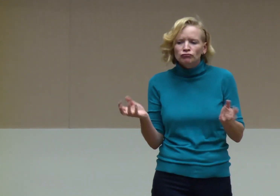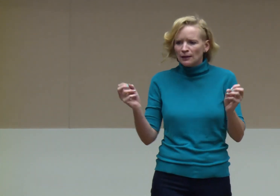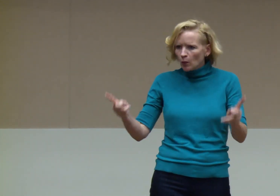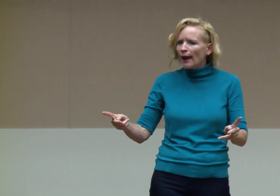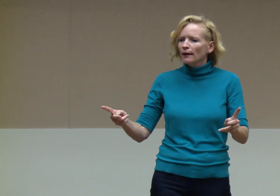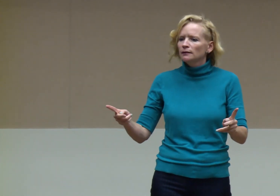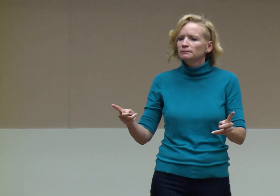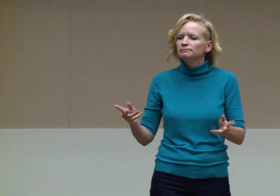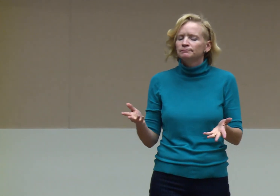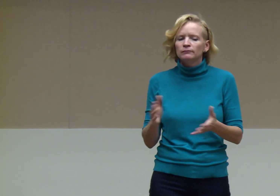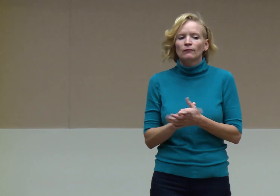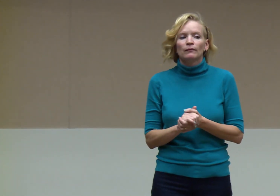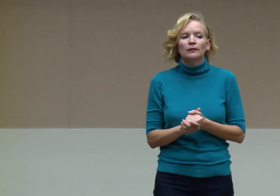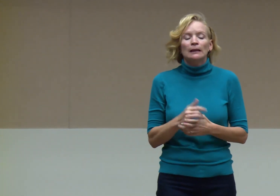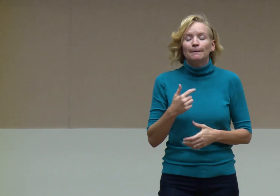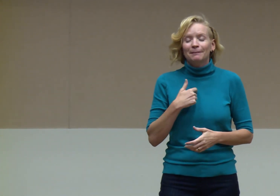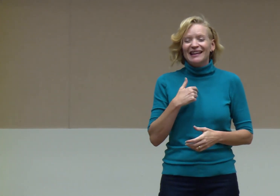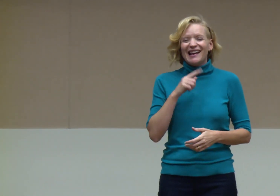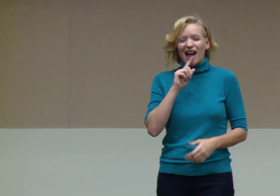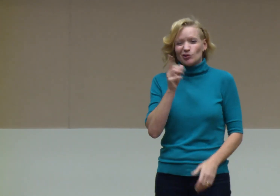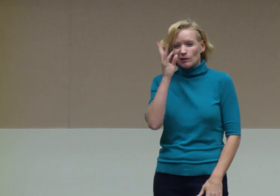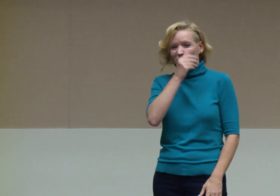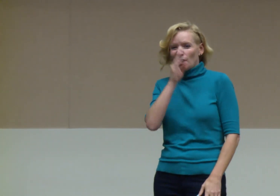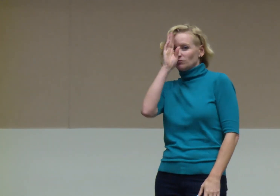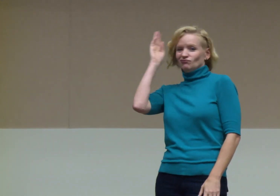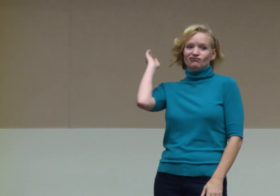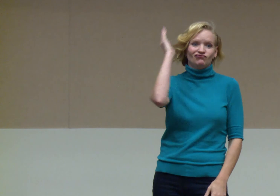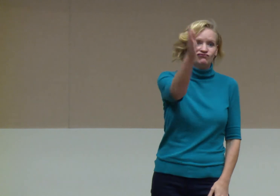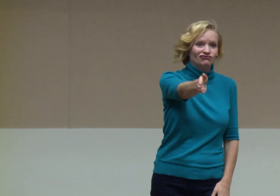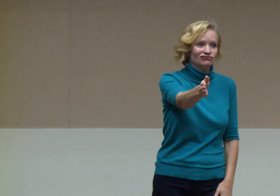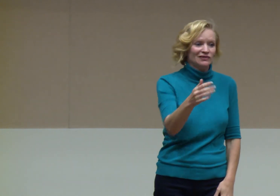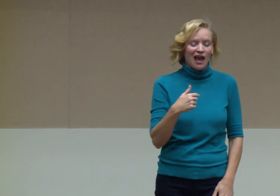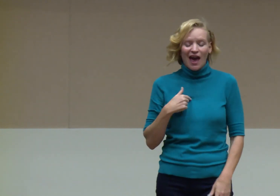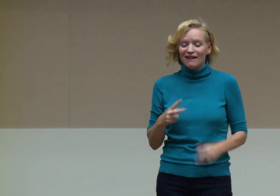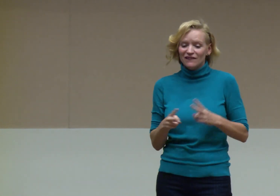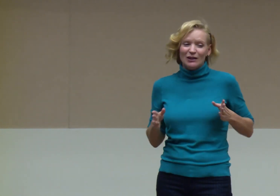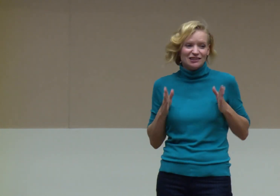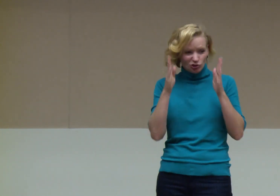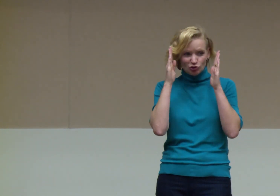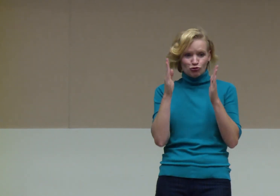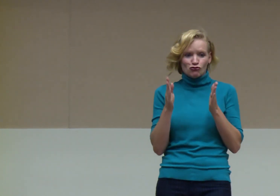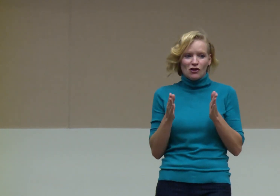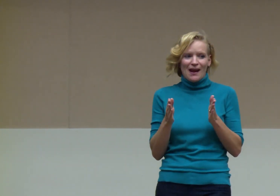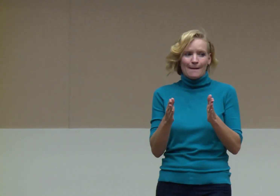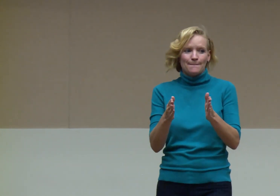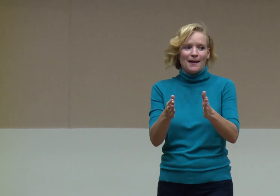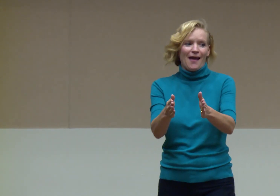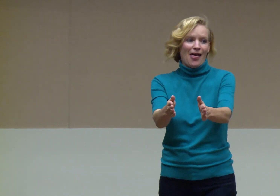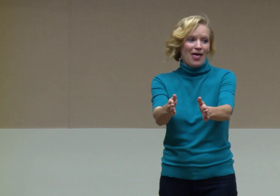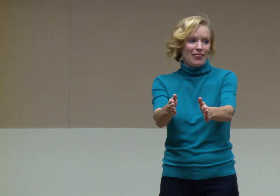change their major, and that's OK. But really, my journey was very straight.